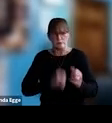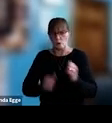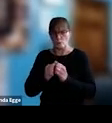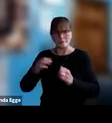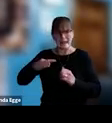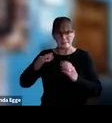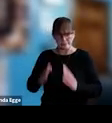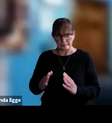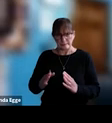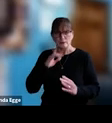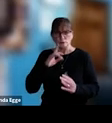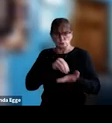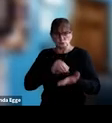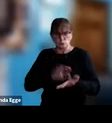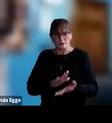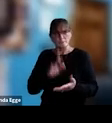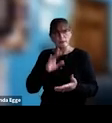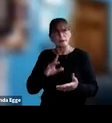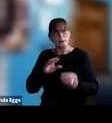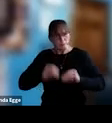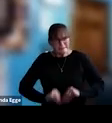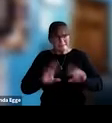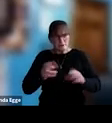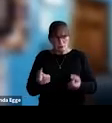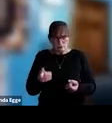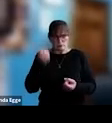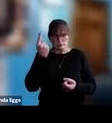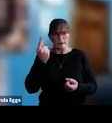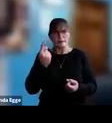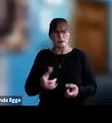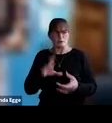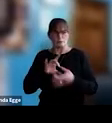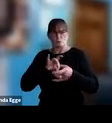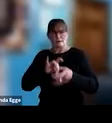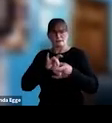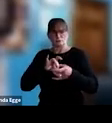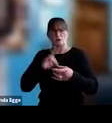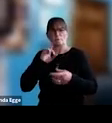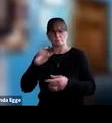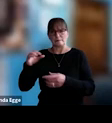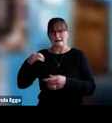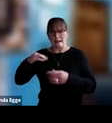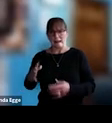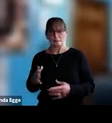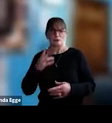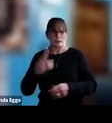to document a really clear understanding of the relationship between the applicant and their substance use.